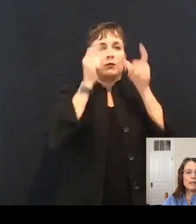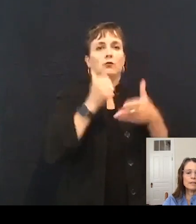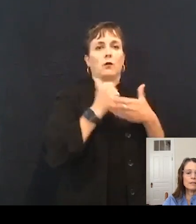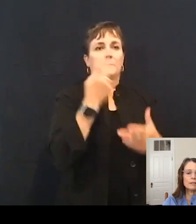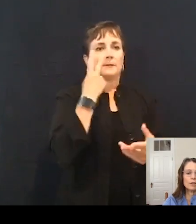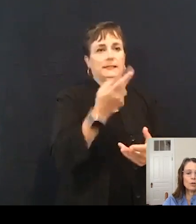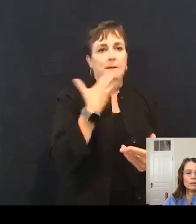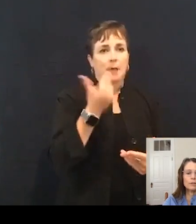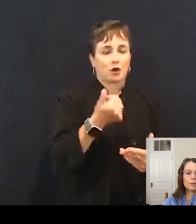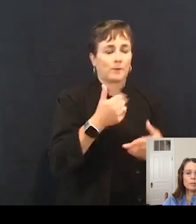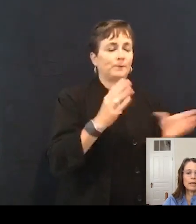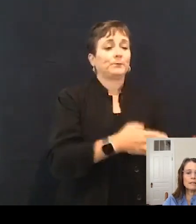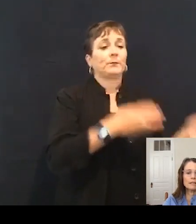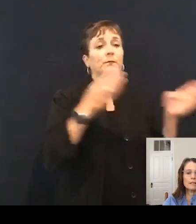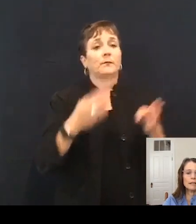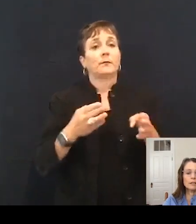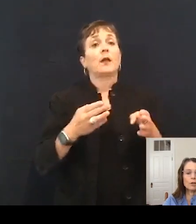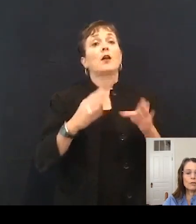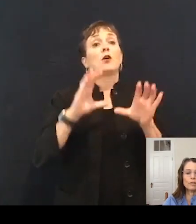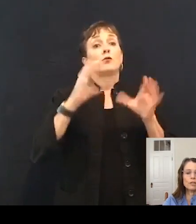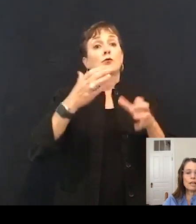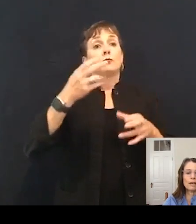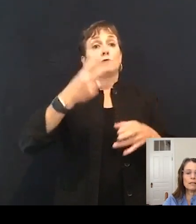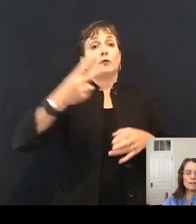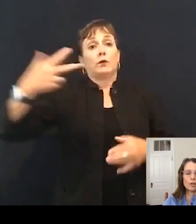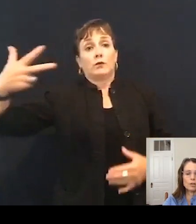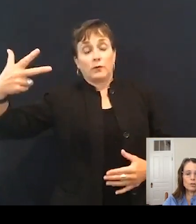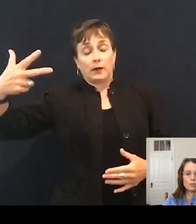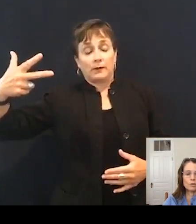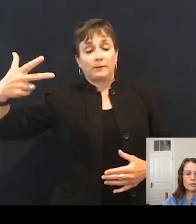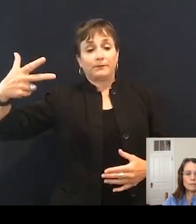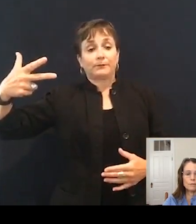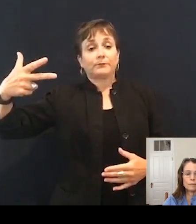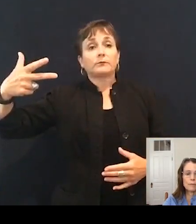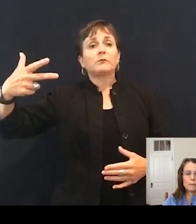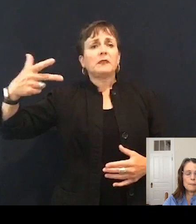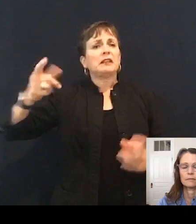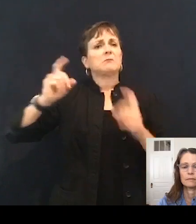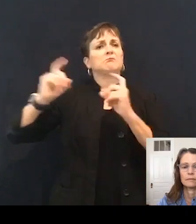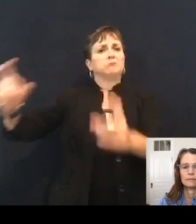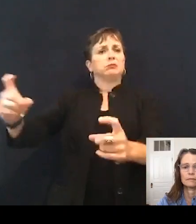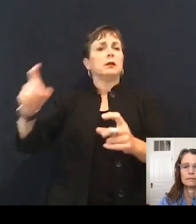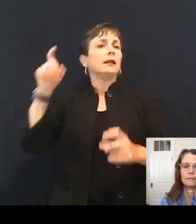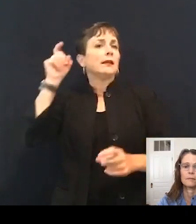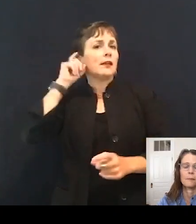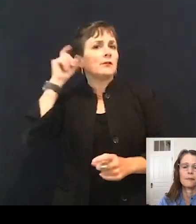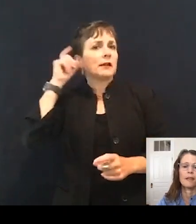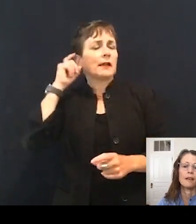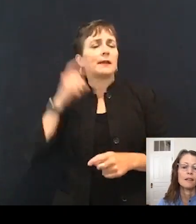cochlear implants, and low vision aids are used.